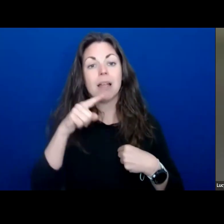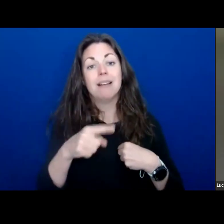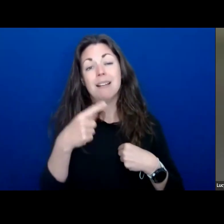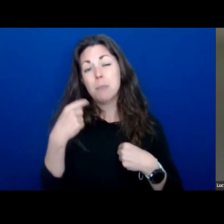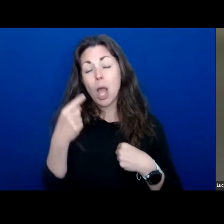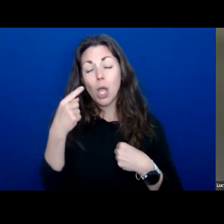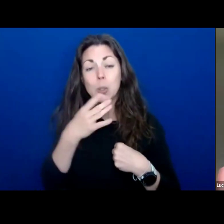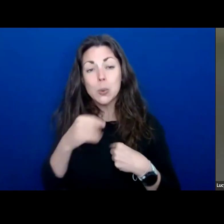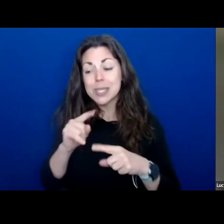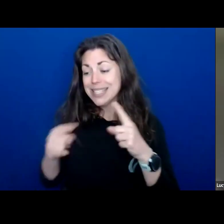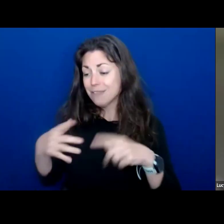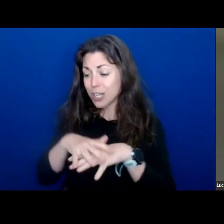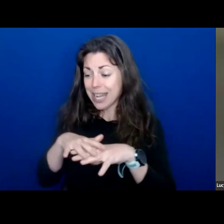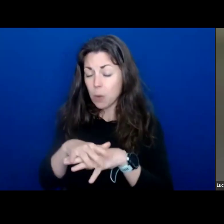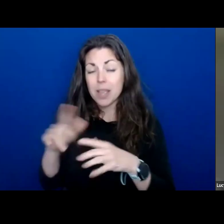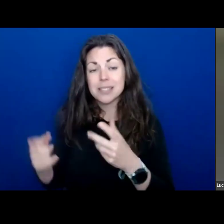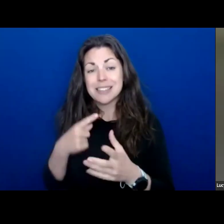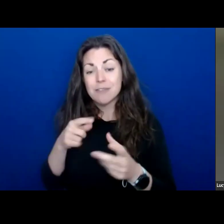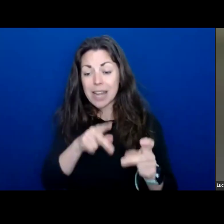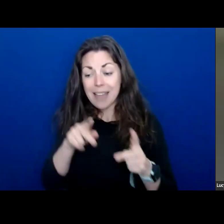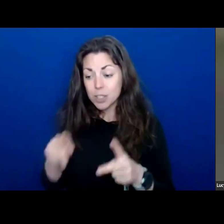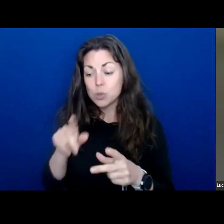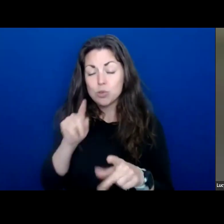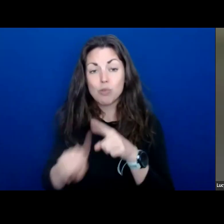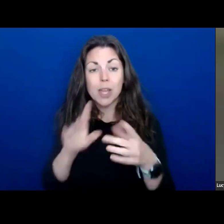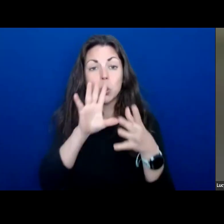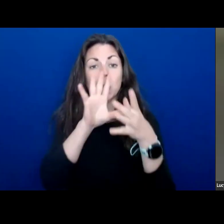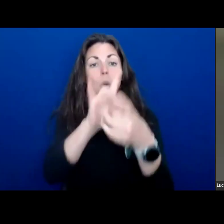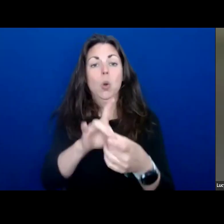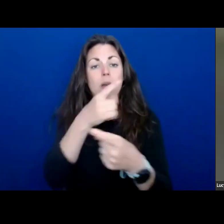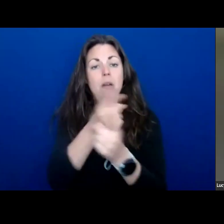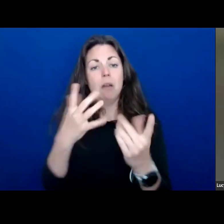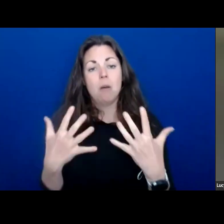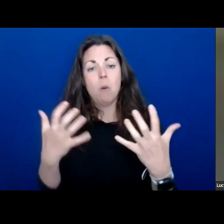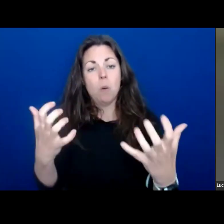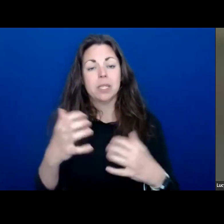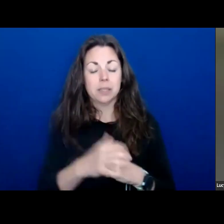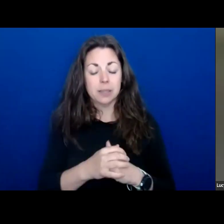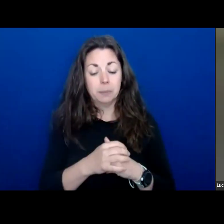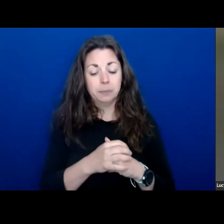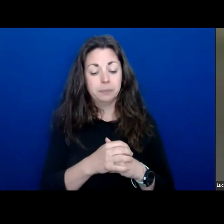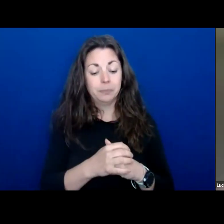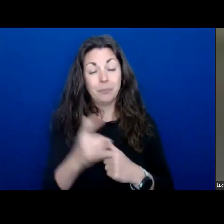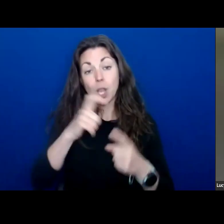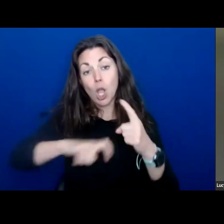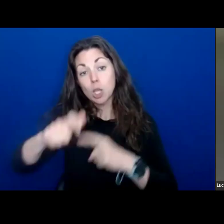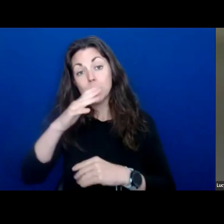contact people and reach your audience. The other side of community building is the values that you